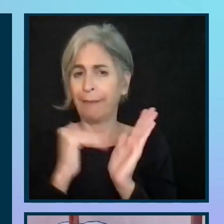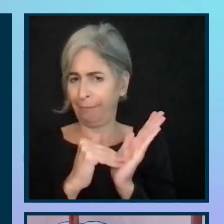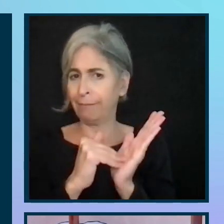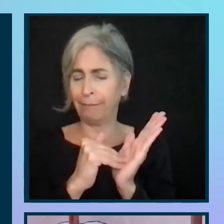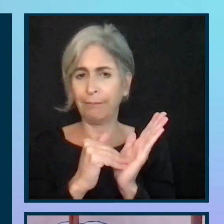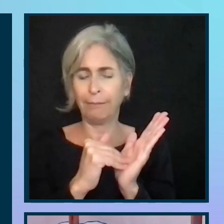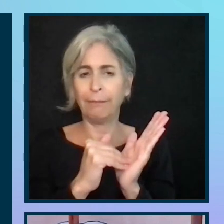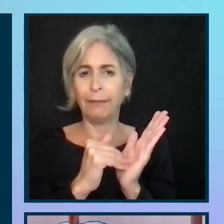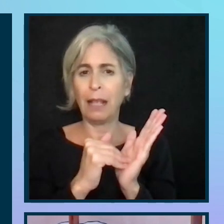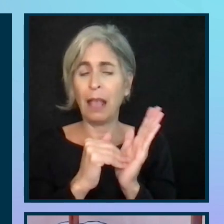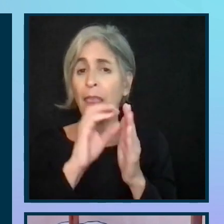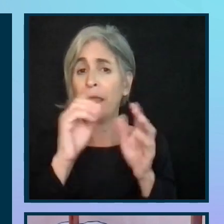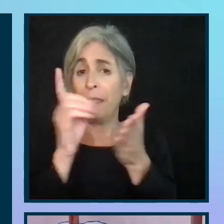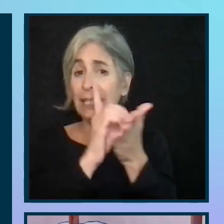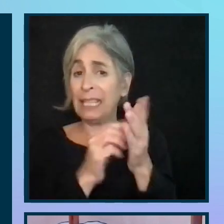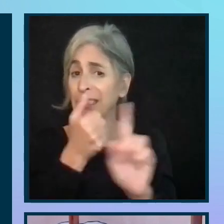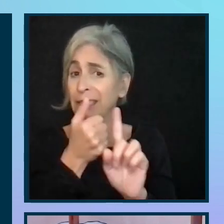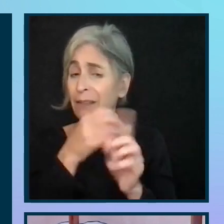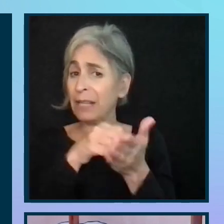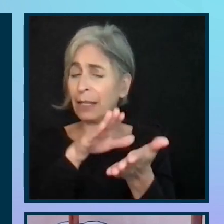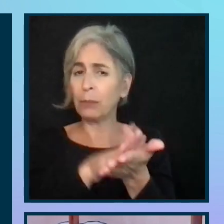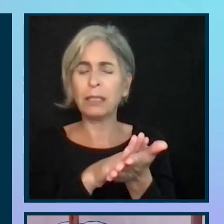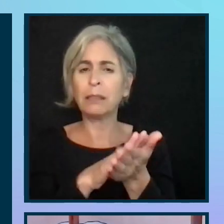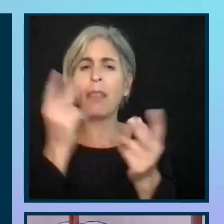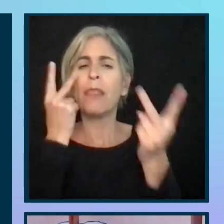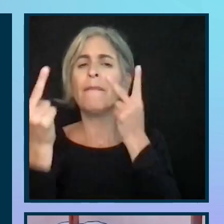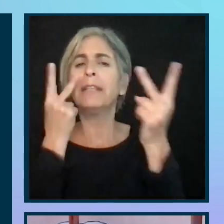The design itself documents the visual experience.